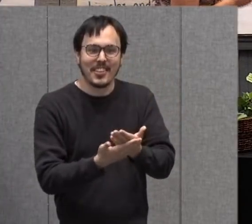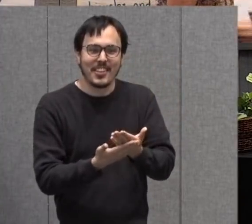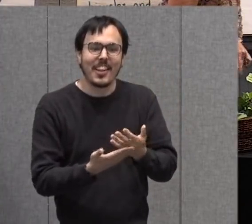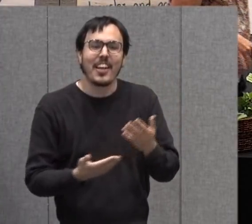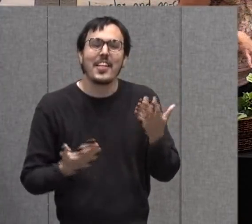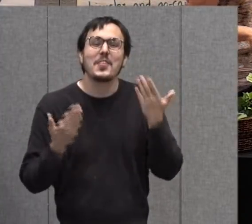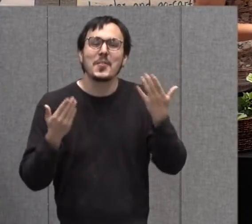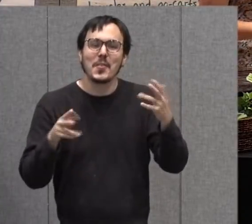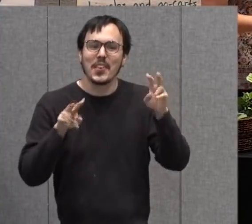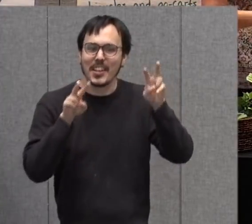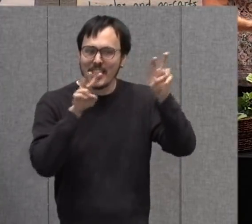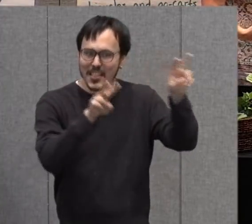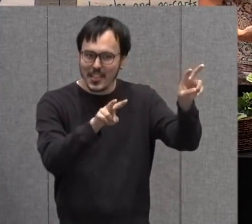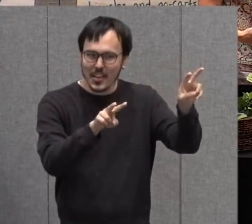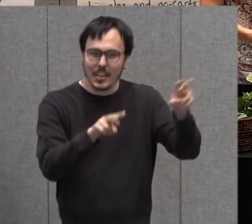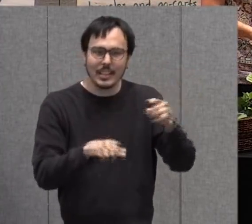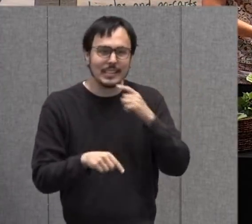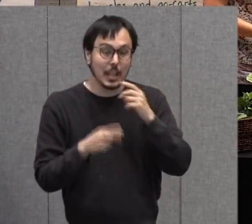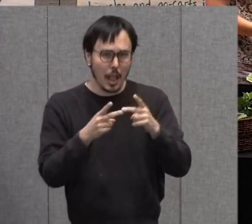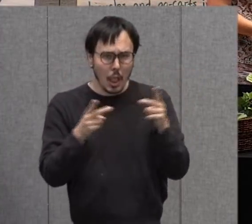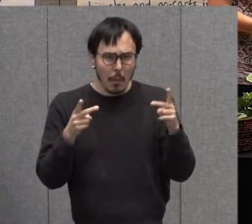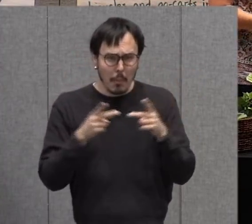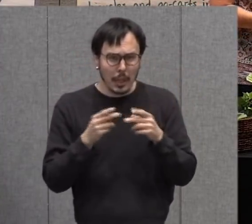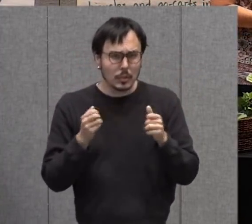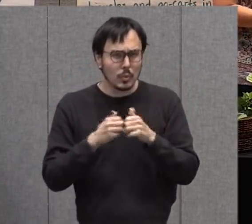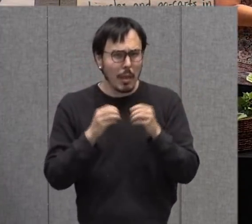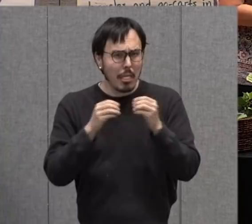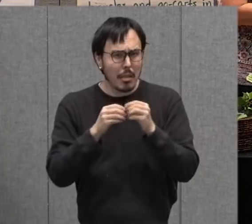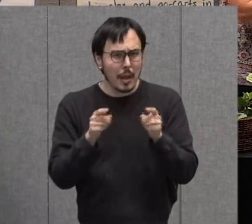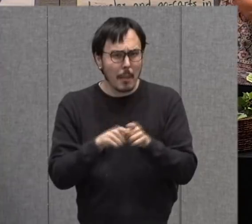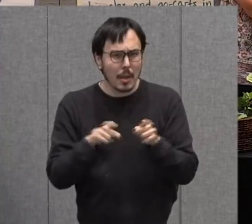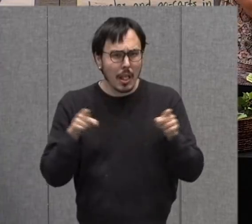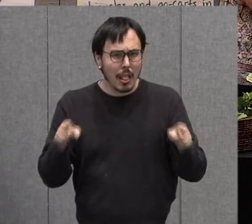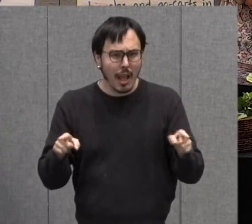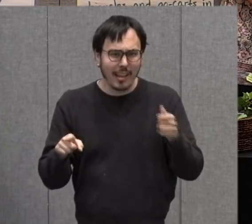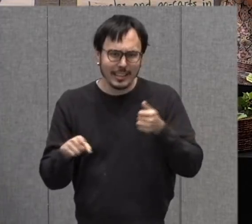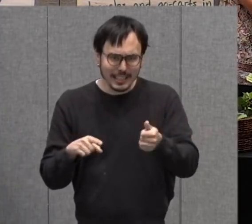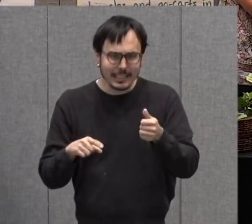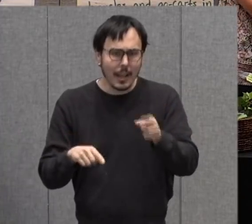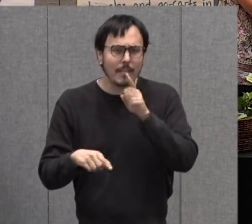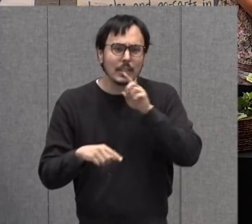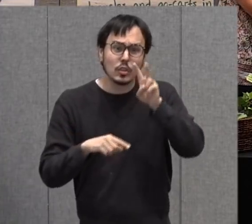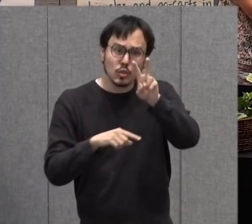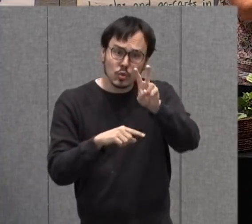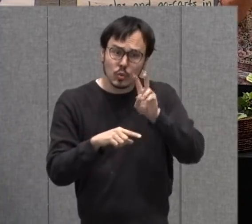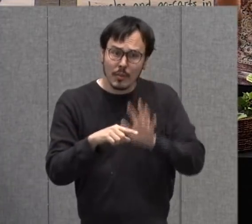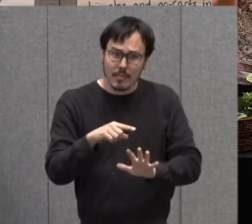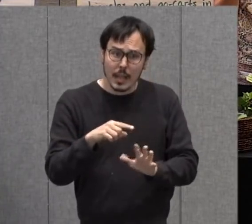We could say well the position on the number line is two fifths is nearer to a half, we could